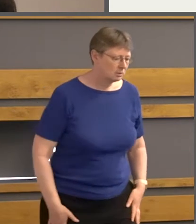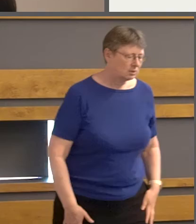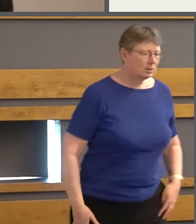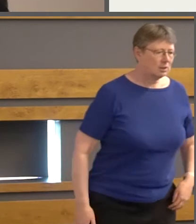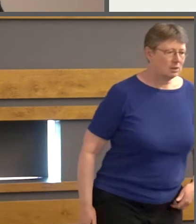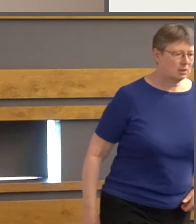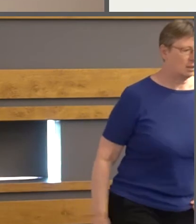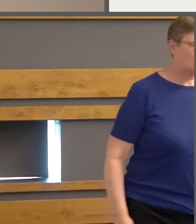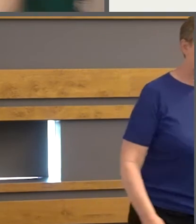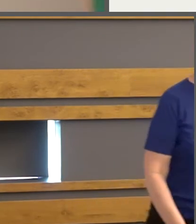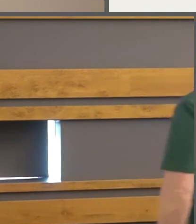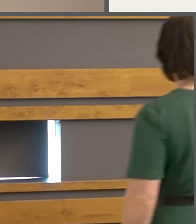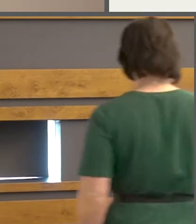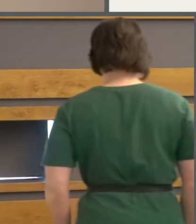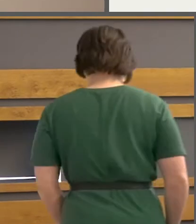(audience applauding) Okay.